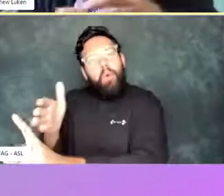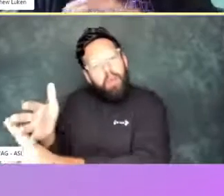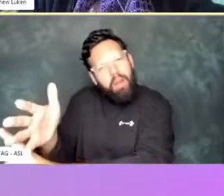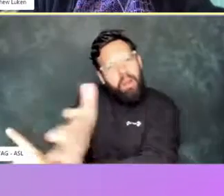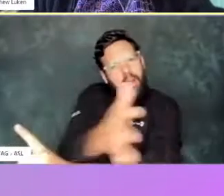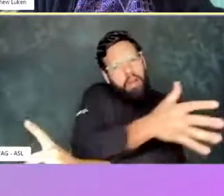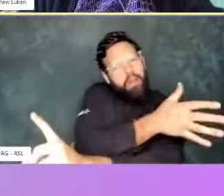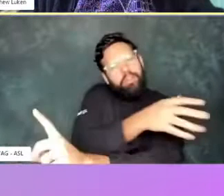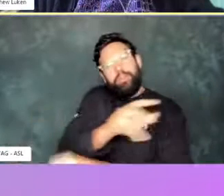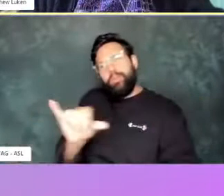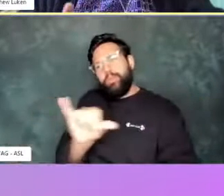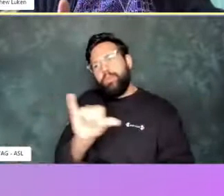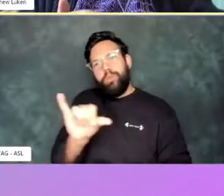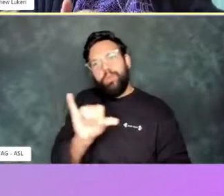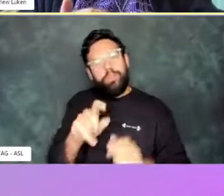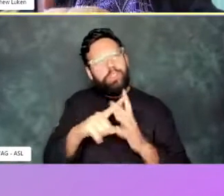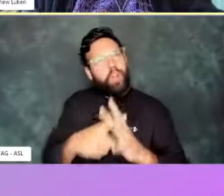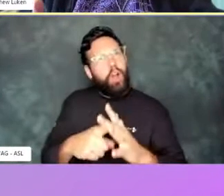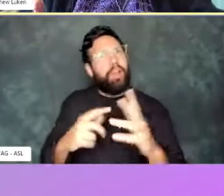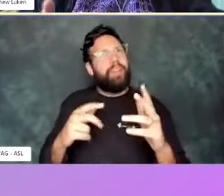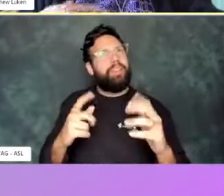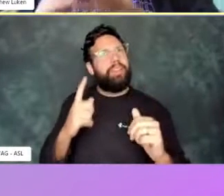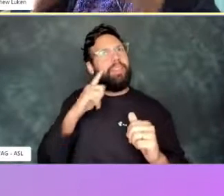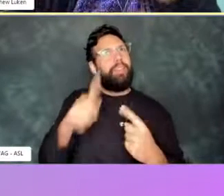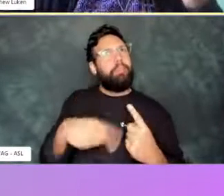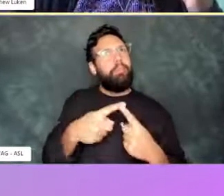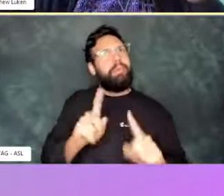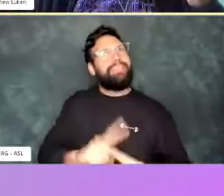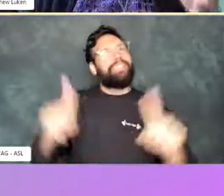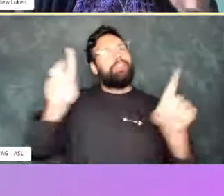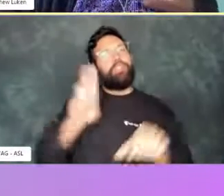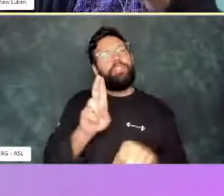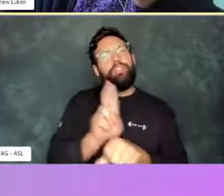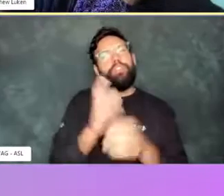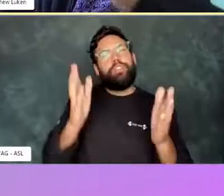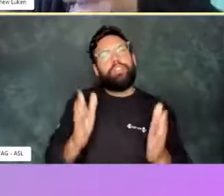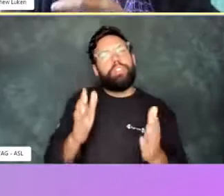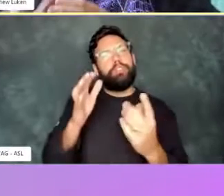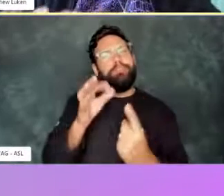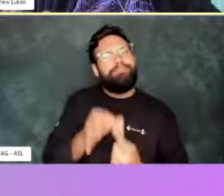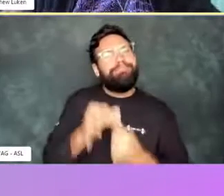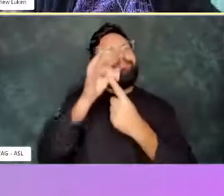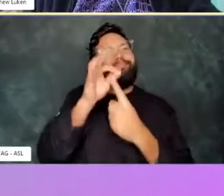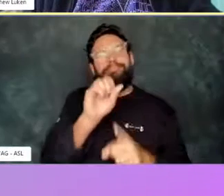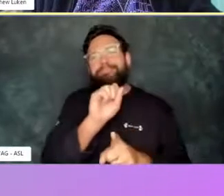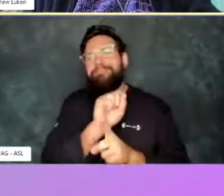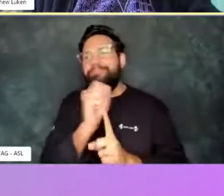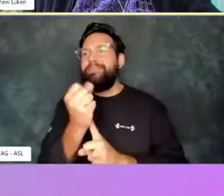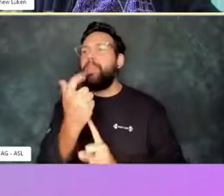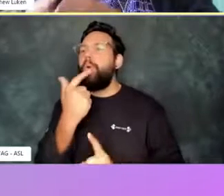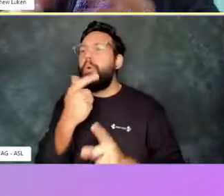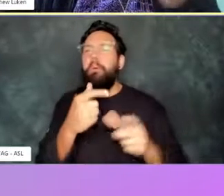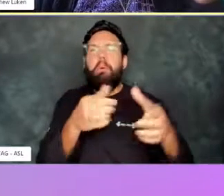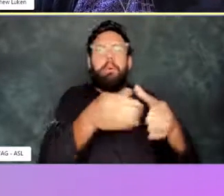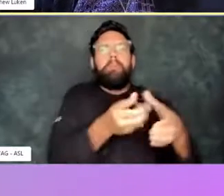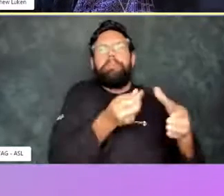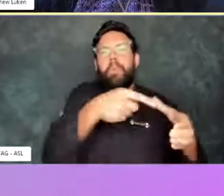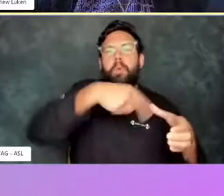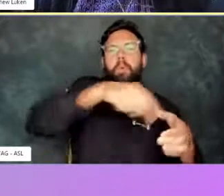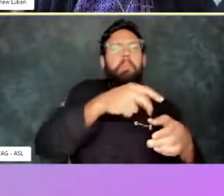many more groups, improving for your broader customer base. Fixing things for unique cases. And then